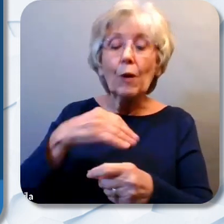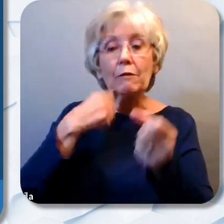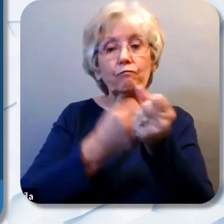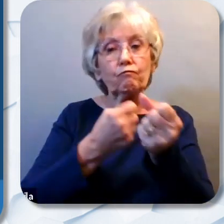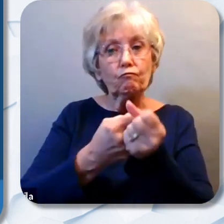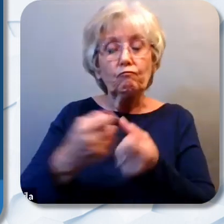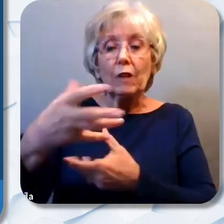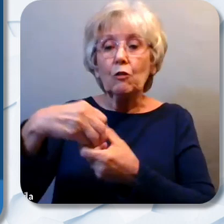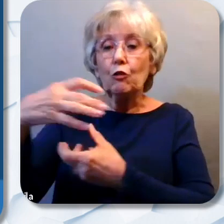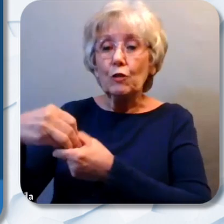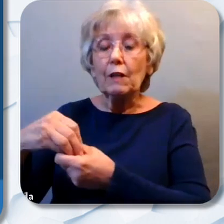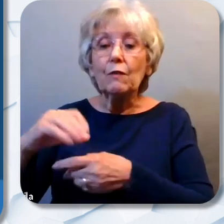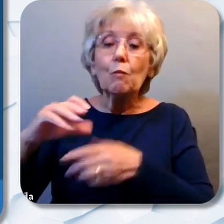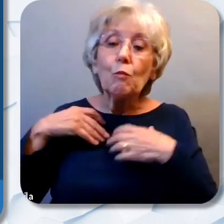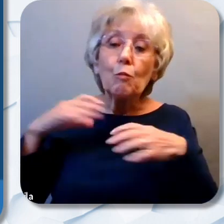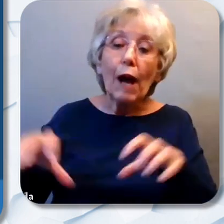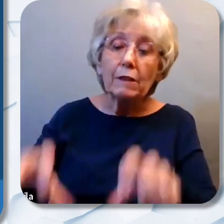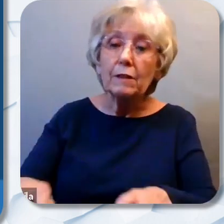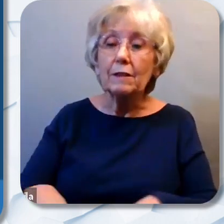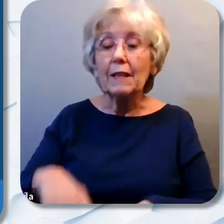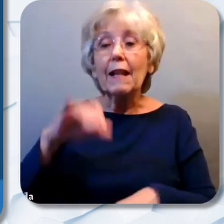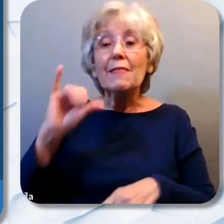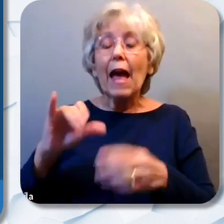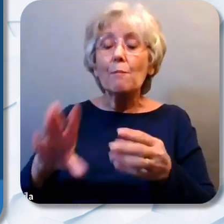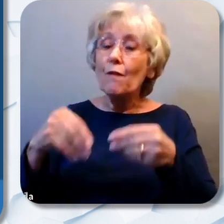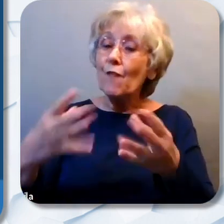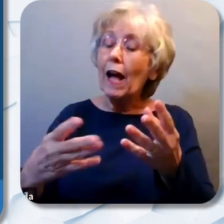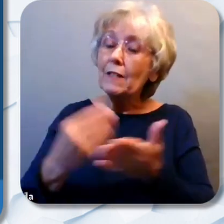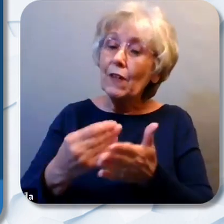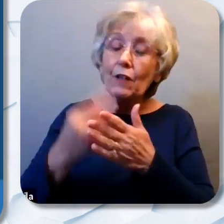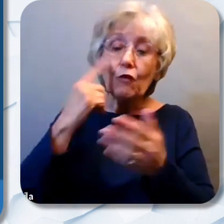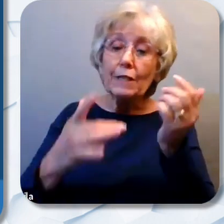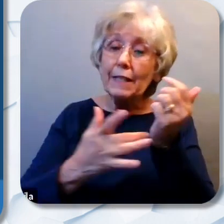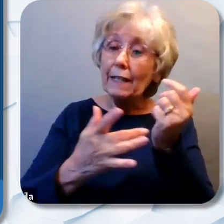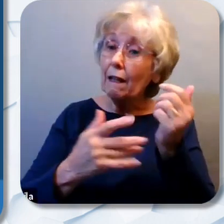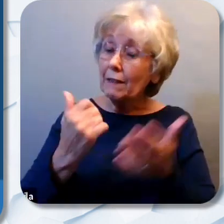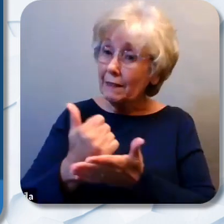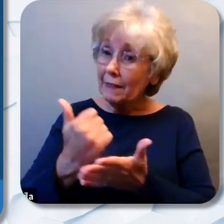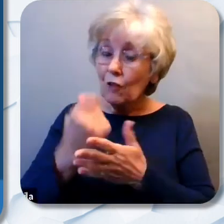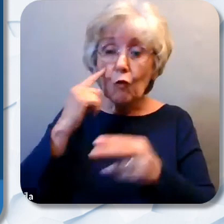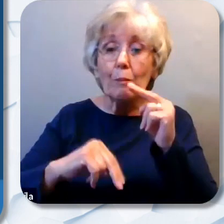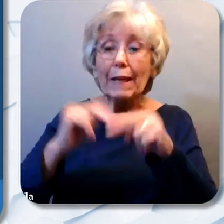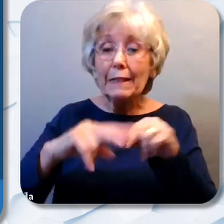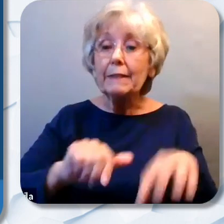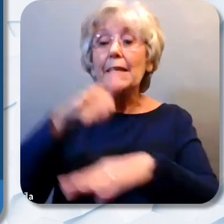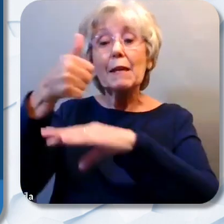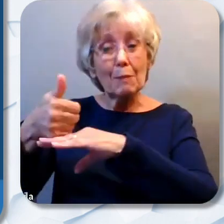step preschool grant which provides funding for technical assistance to build. Implement sustain